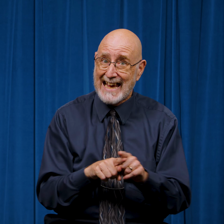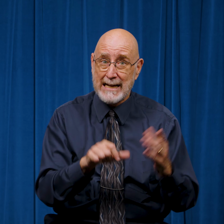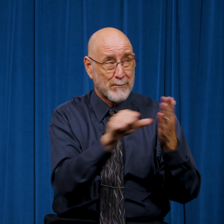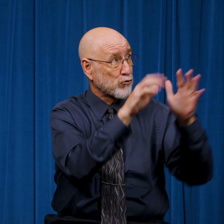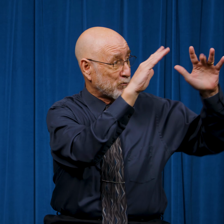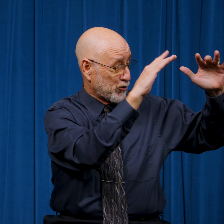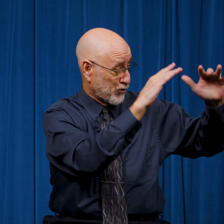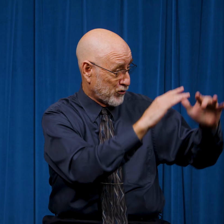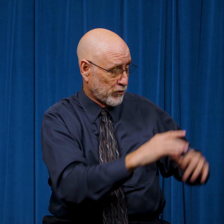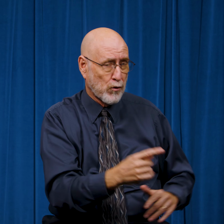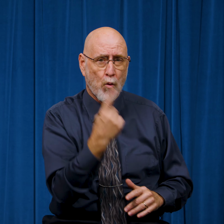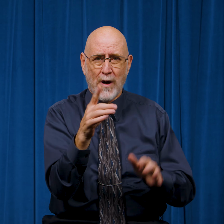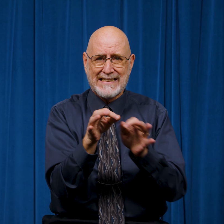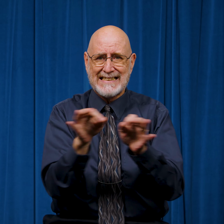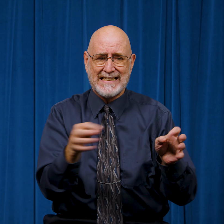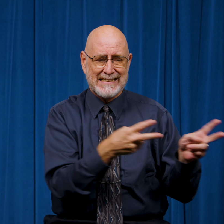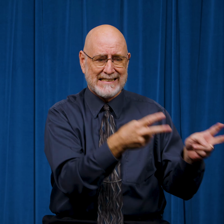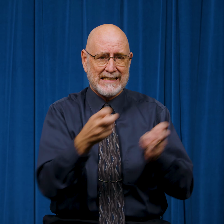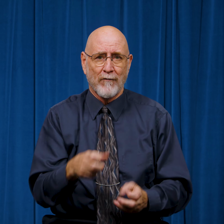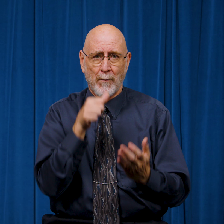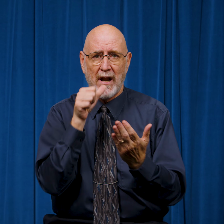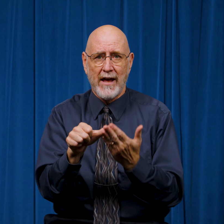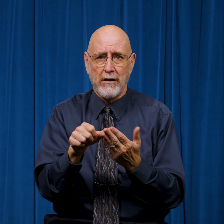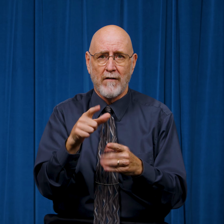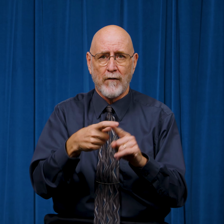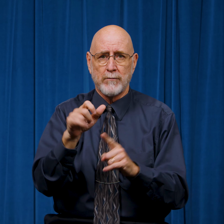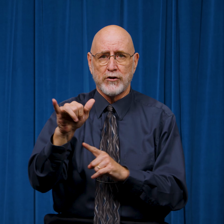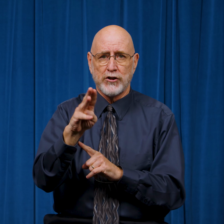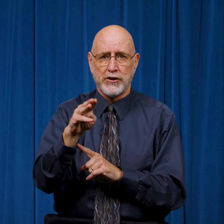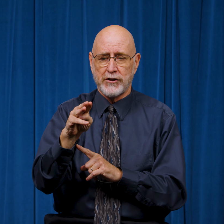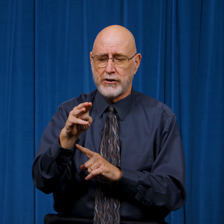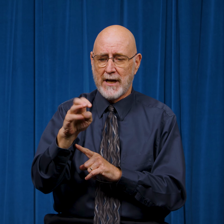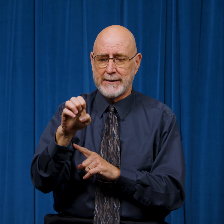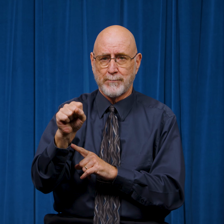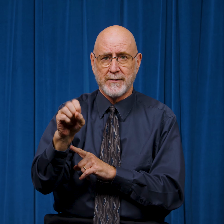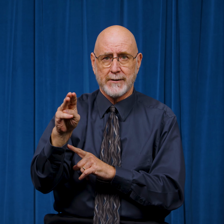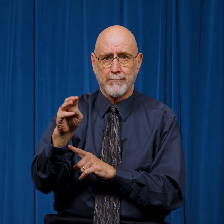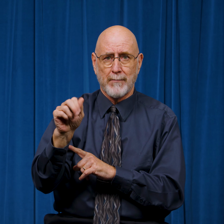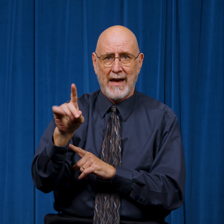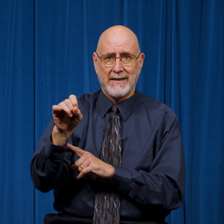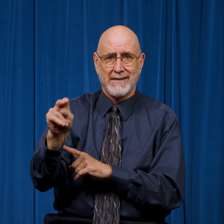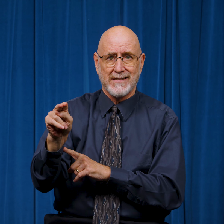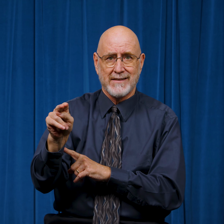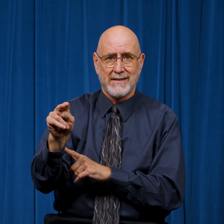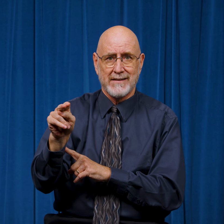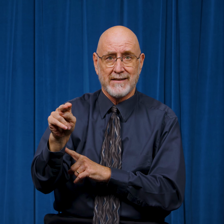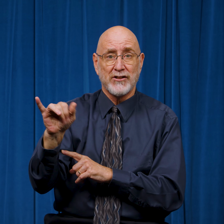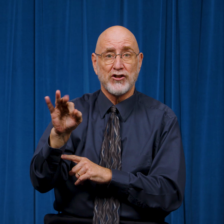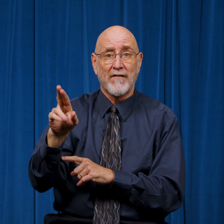we find one sentence taken from a letter with James Madison. Jefferson says this: